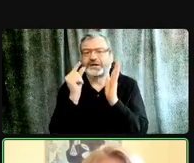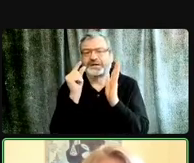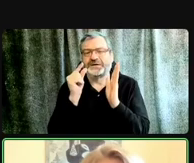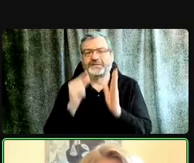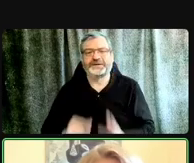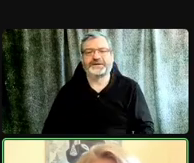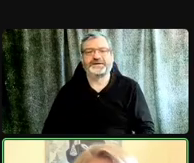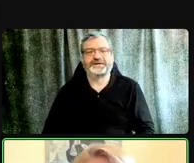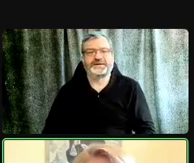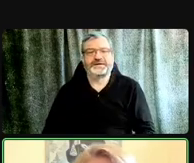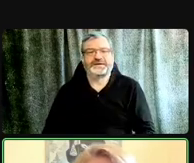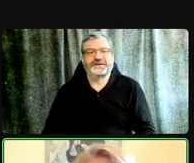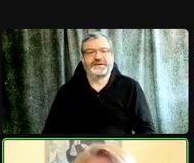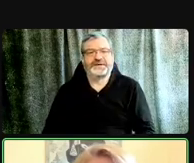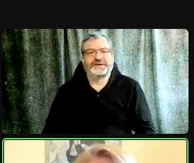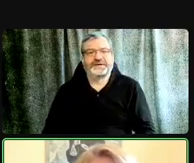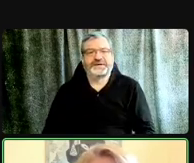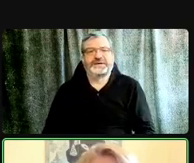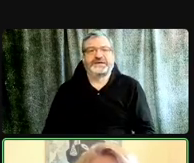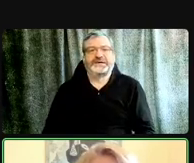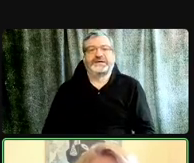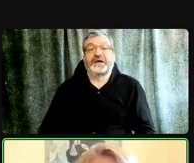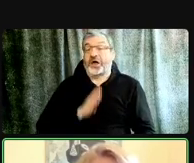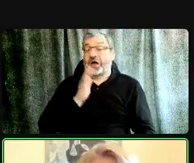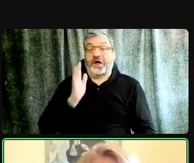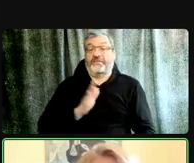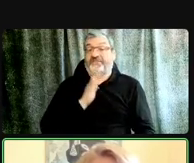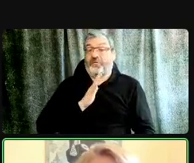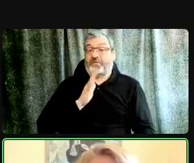A formalist at heart. O'keefe's detailed examination of a single